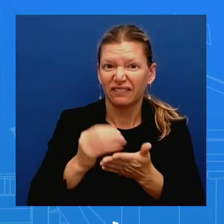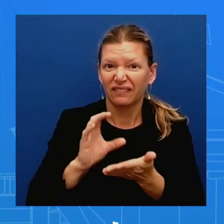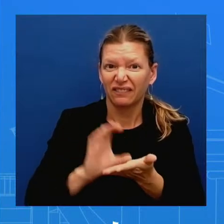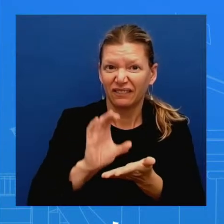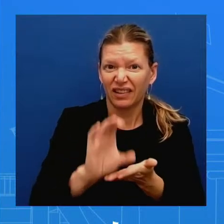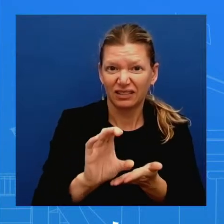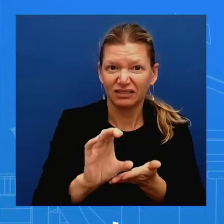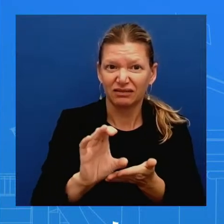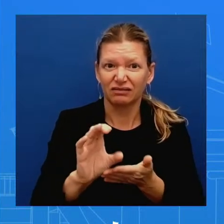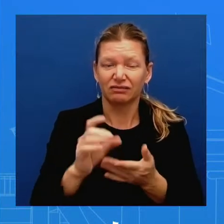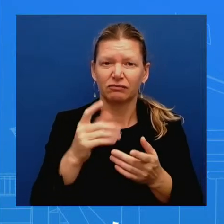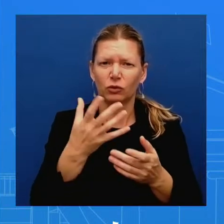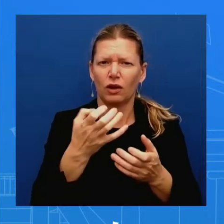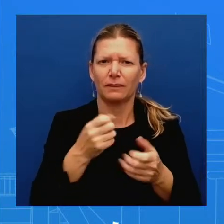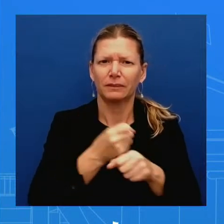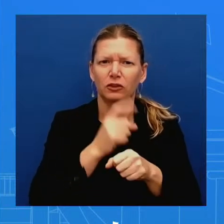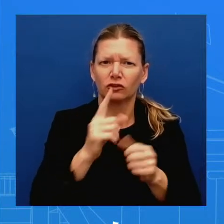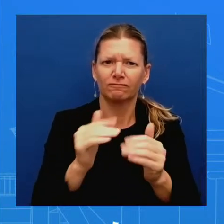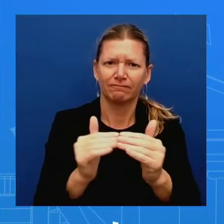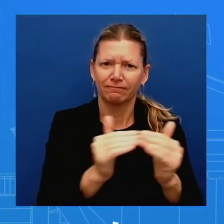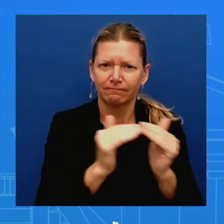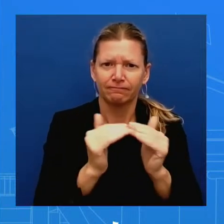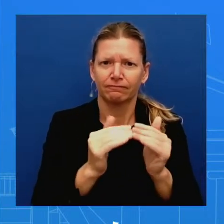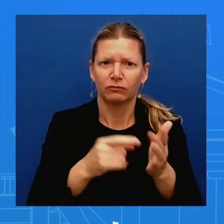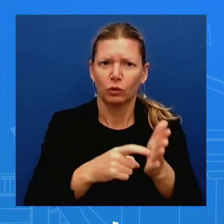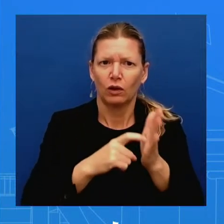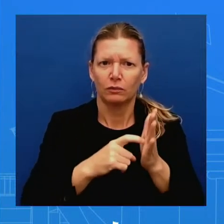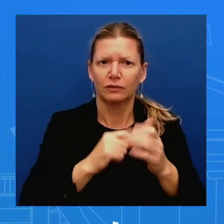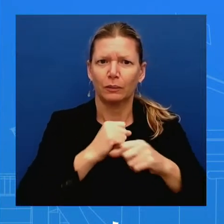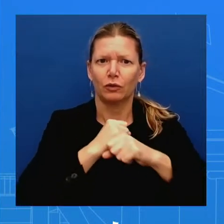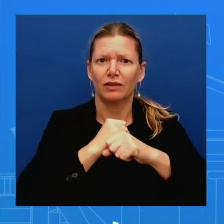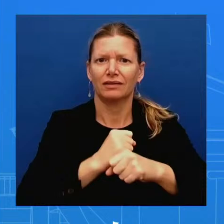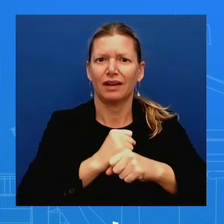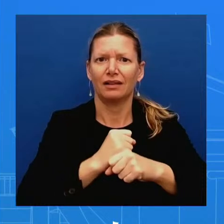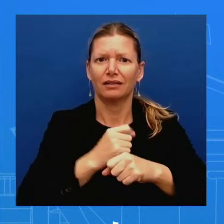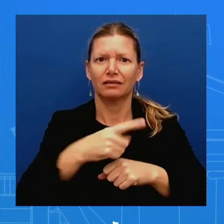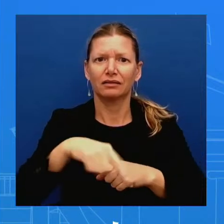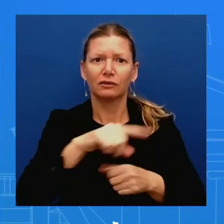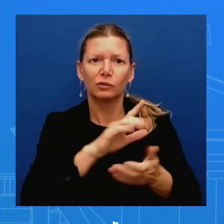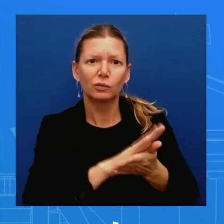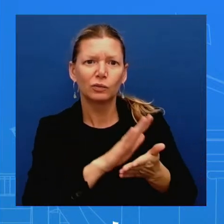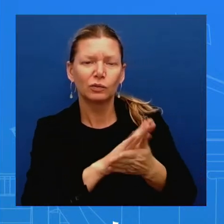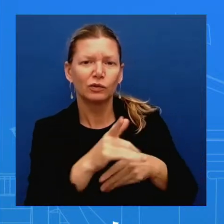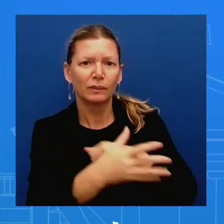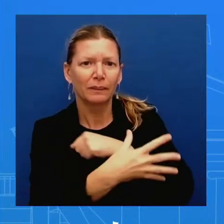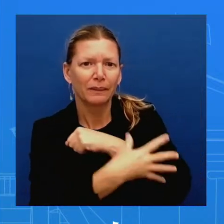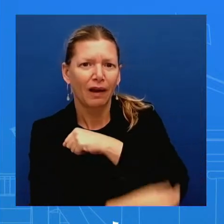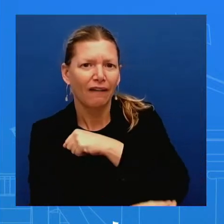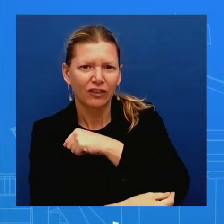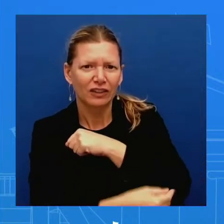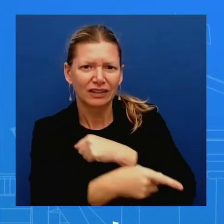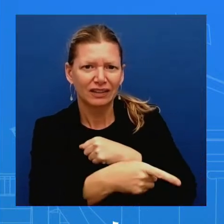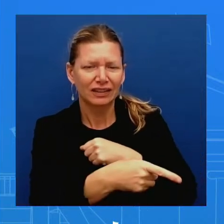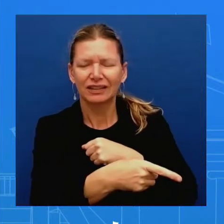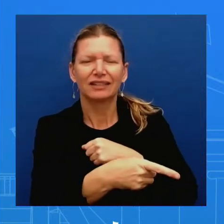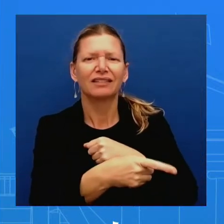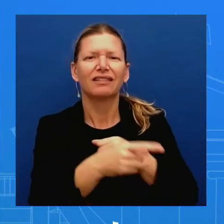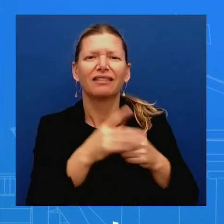I mean, it's -- it's what he does every day. When I talk about not -- not being where we used to be and also not being where we ought to be,